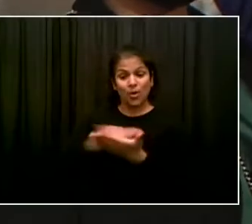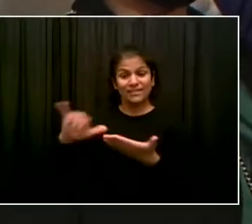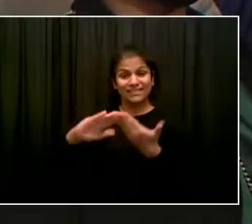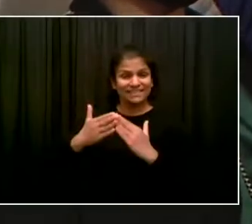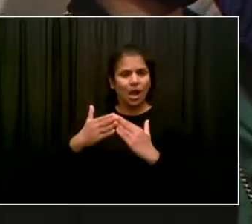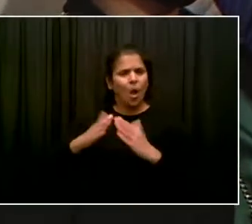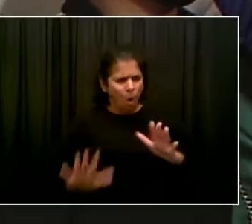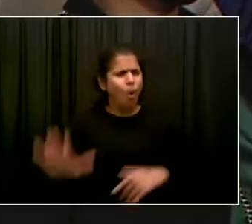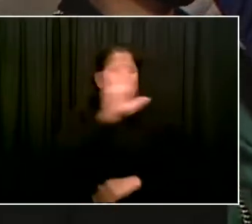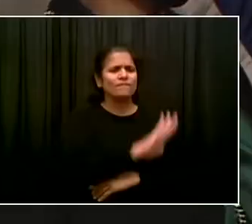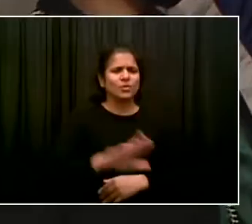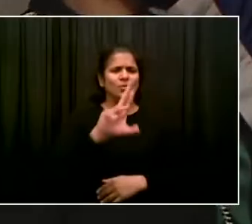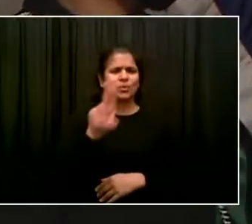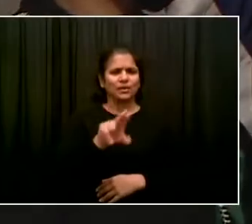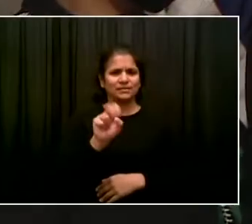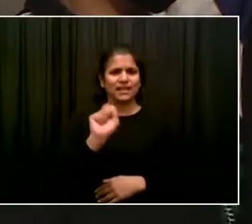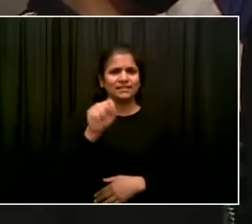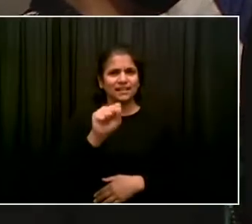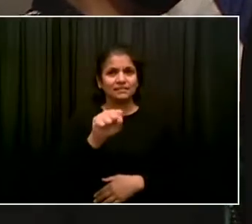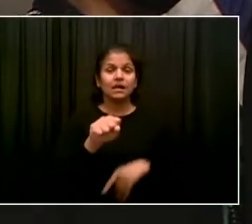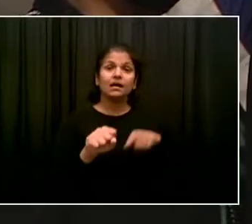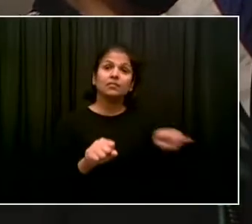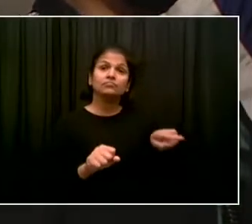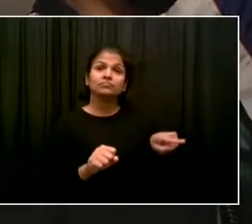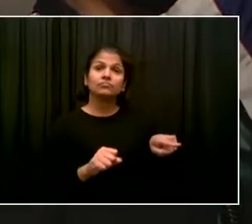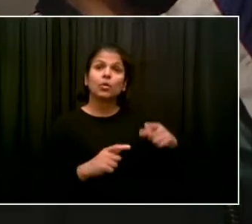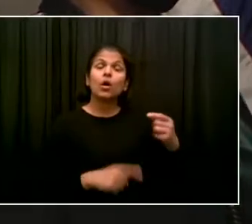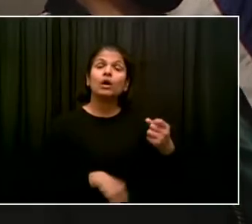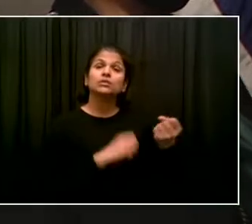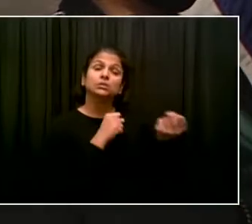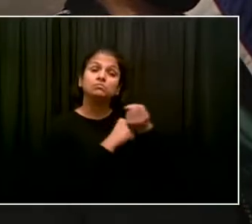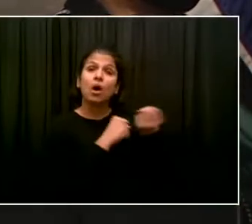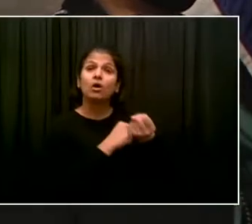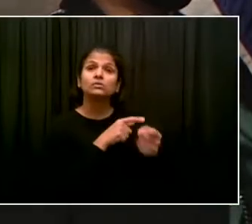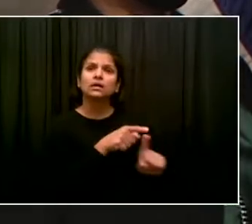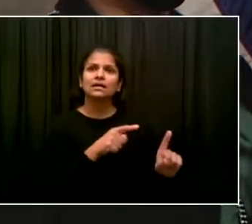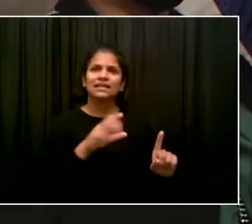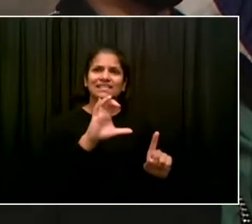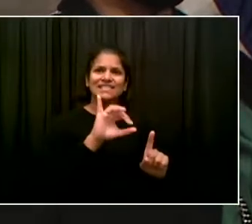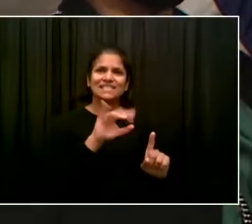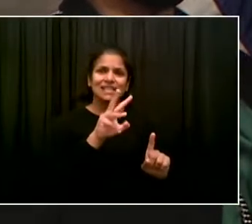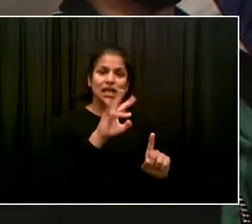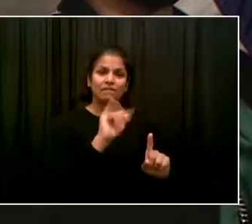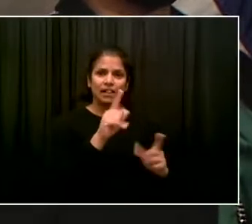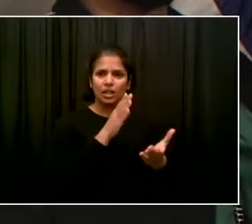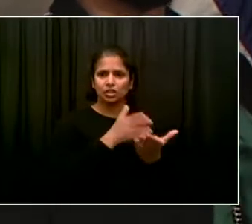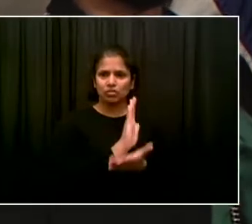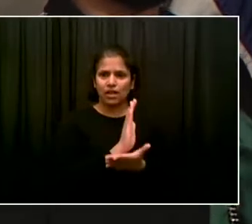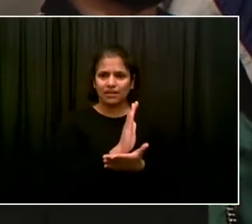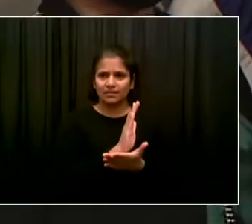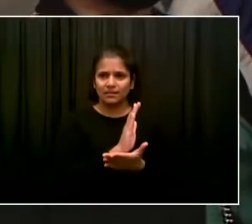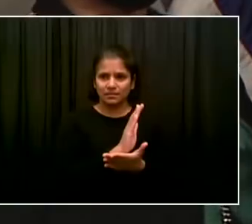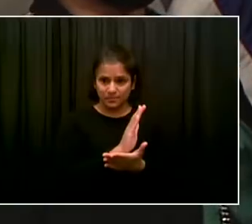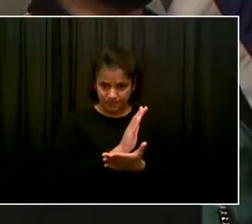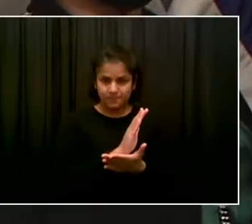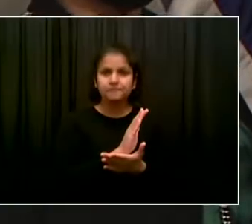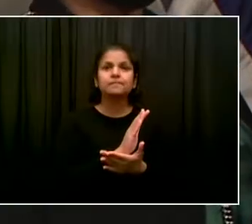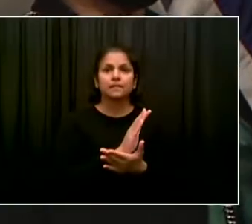REACHES A WHOLE COUNTRY. SHE IS ONE OF THE GREATEST CHAMPIONS FOR CIVIL RIGHTS